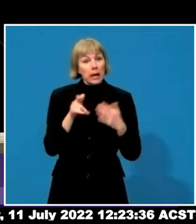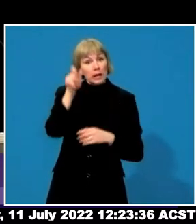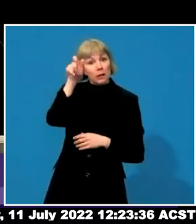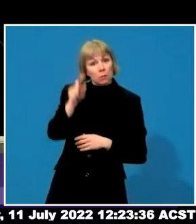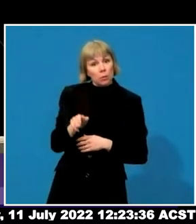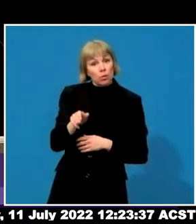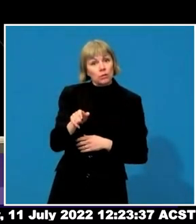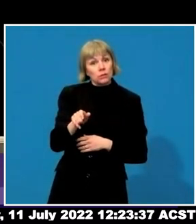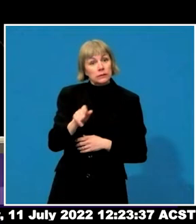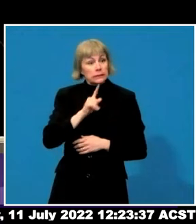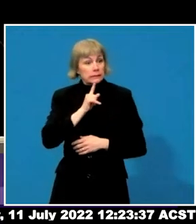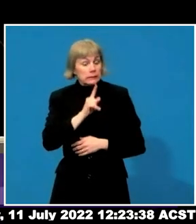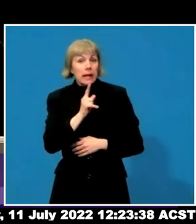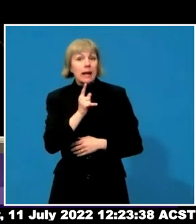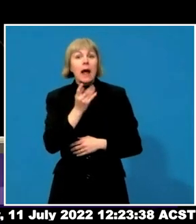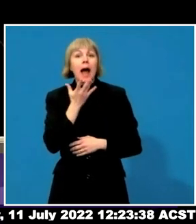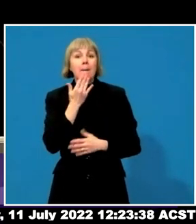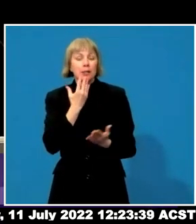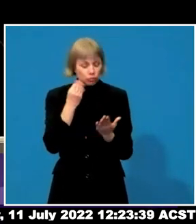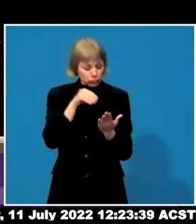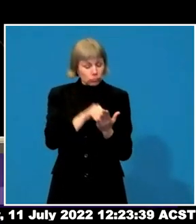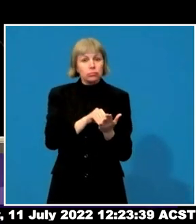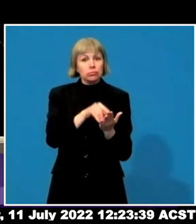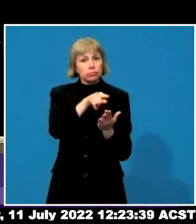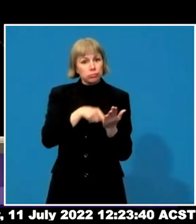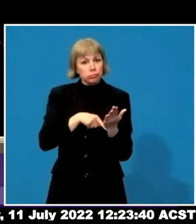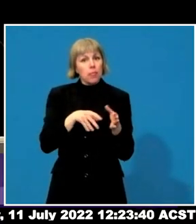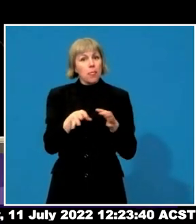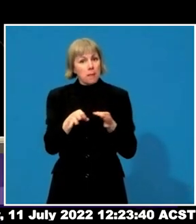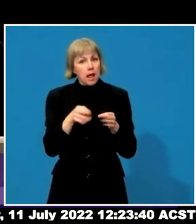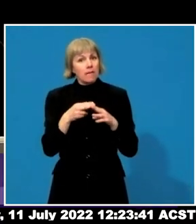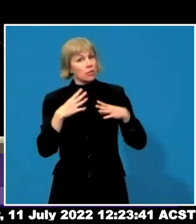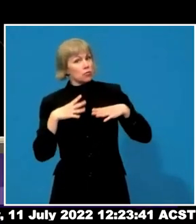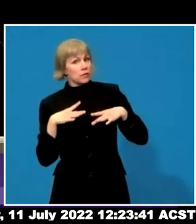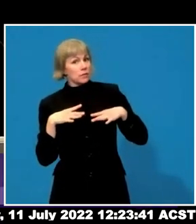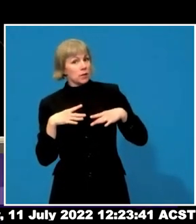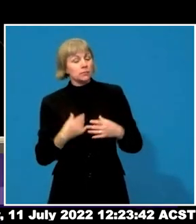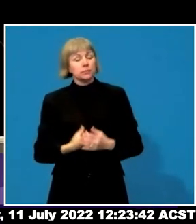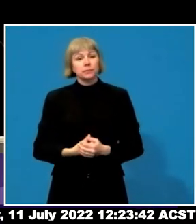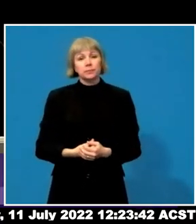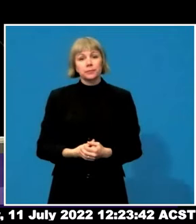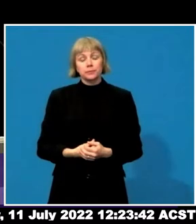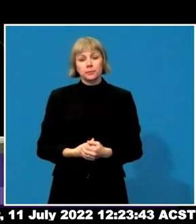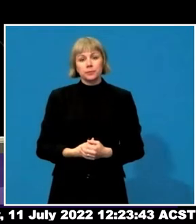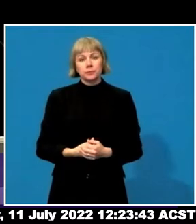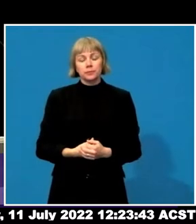respite? DAISY: No. MS TARRAGO: No.